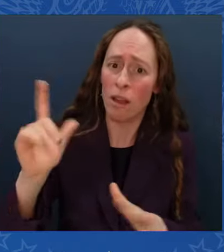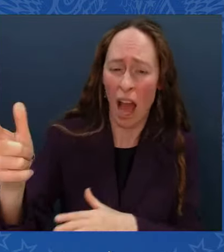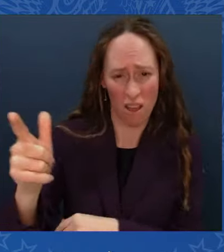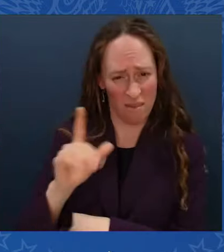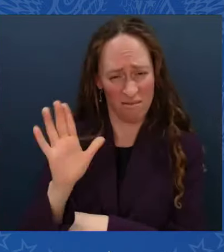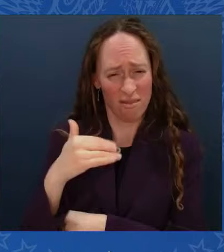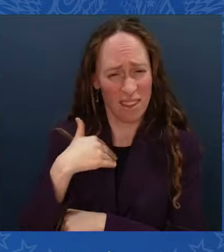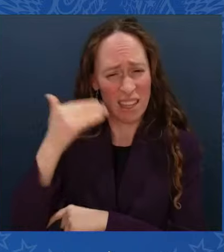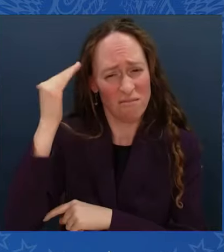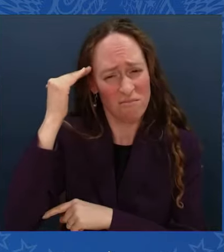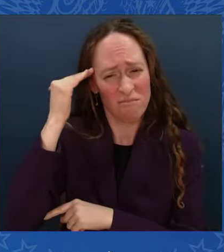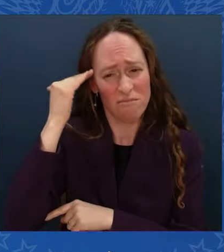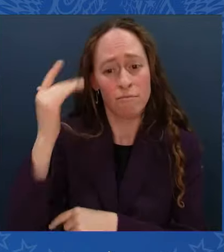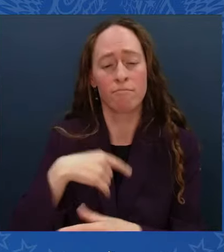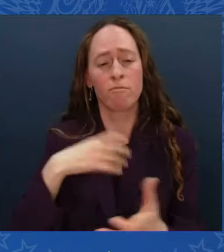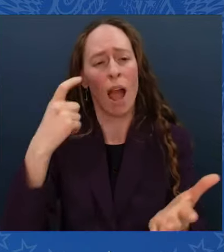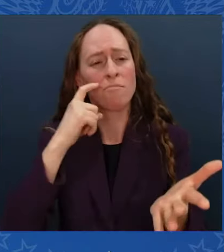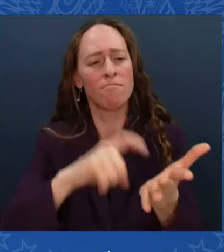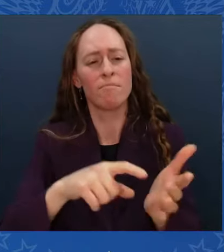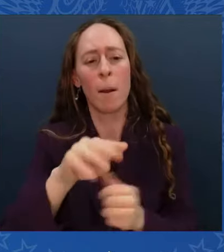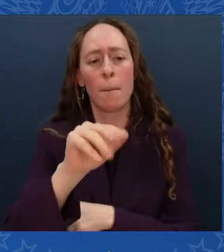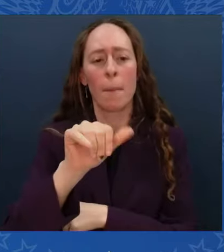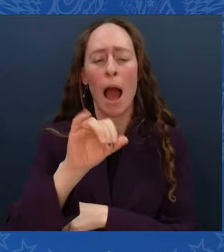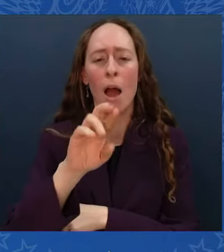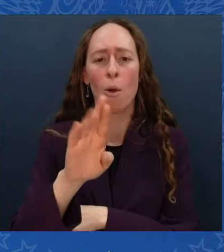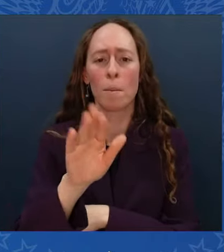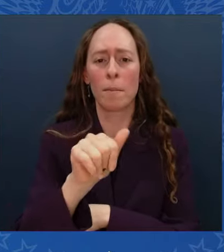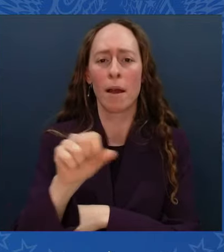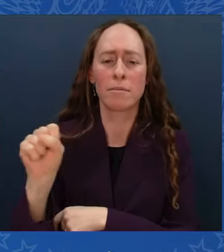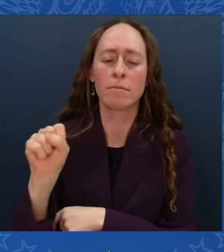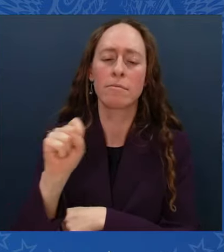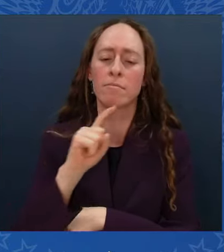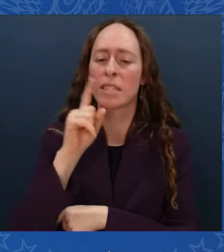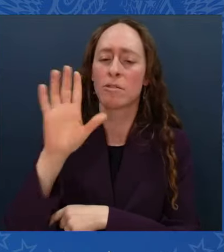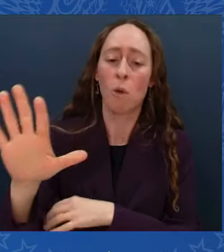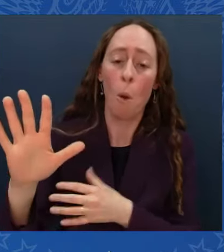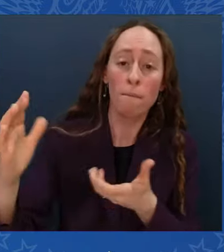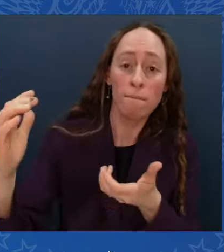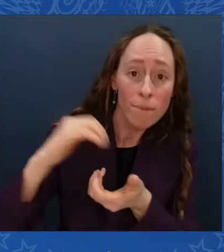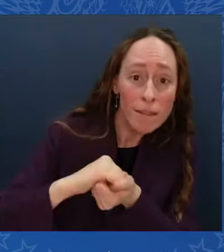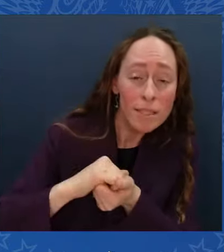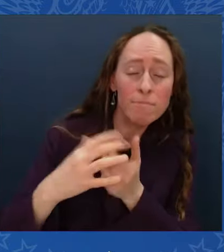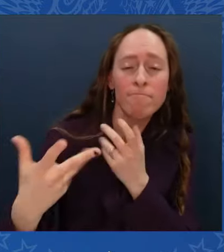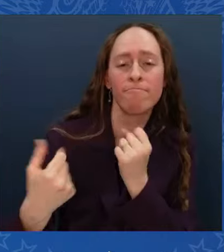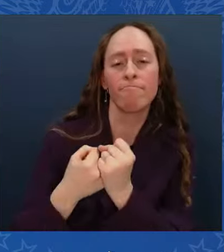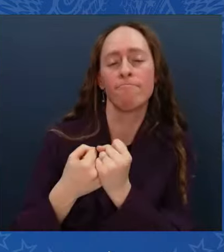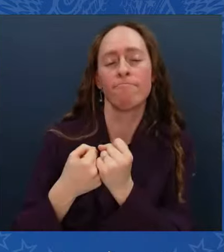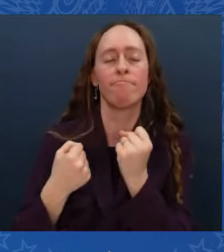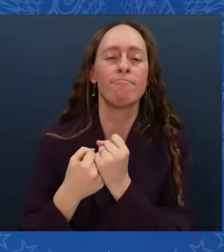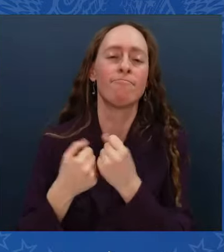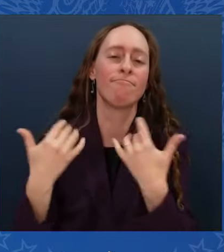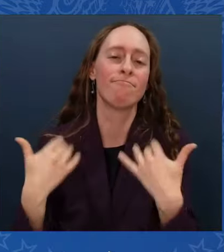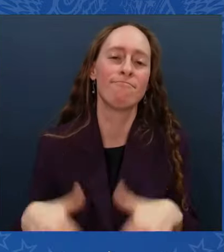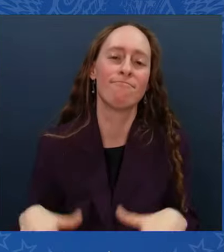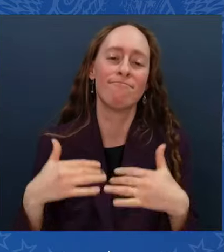and, more importantly for me, your friendship. And I want to thank the Culver City Mayor. Where are you, Mayor?